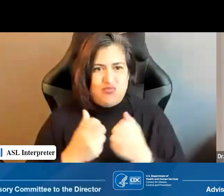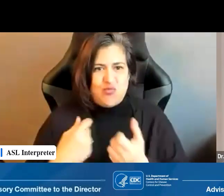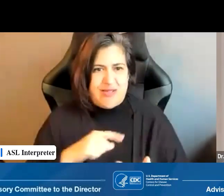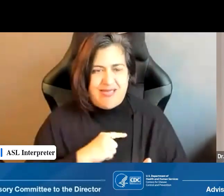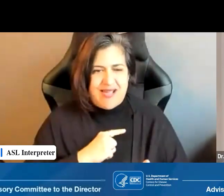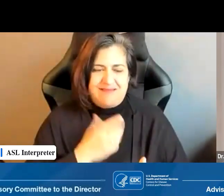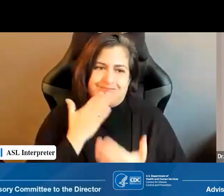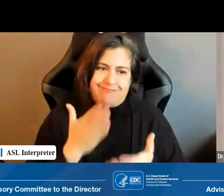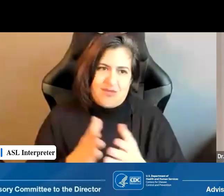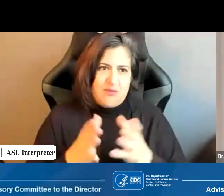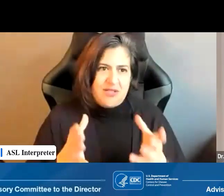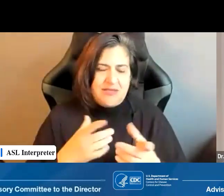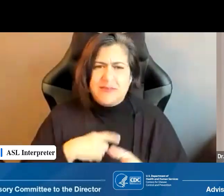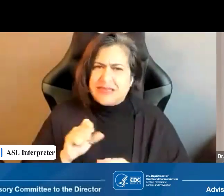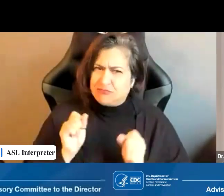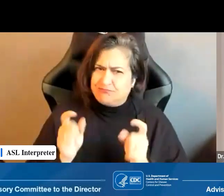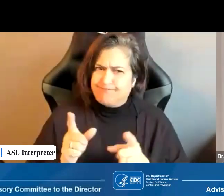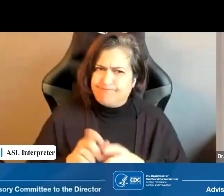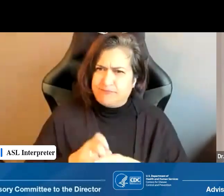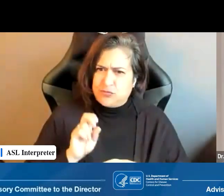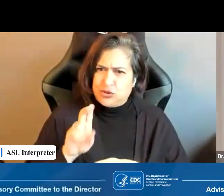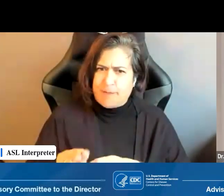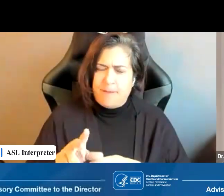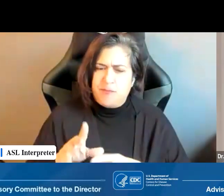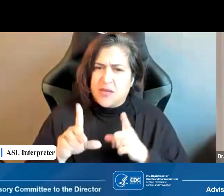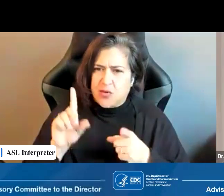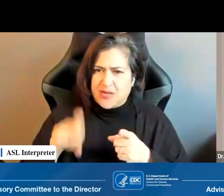And can I just jump in there and say, you need to advertise what you're doing.